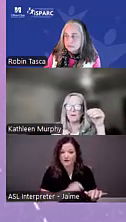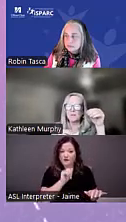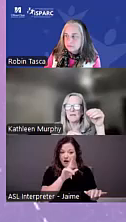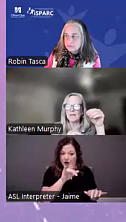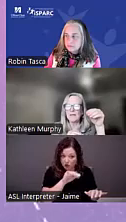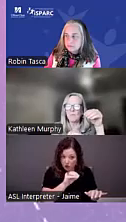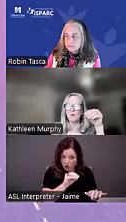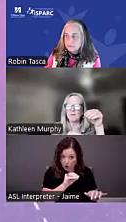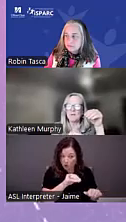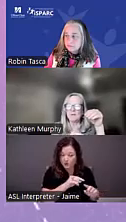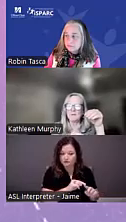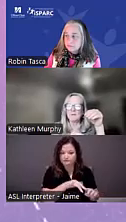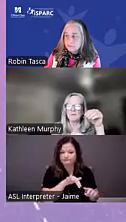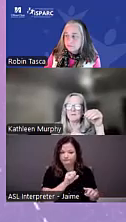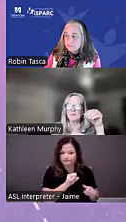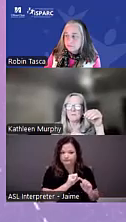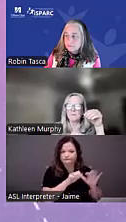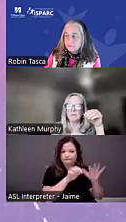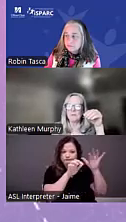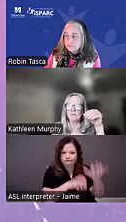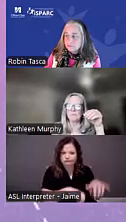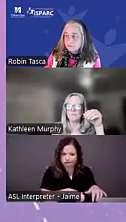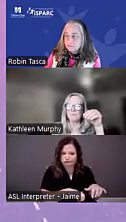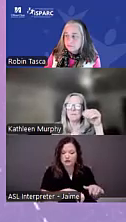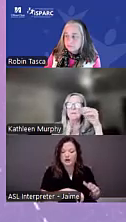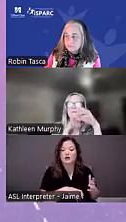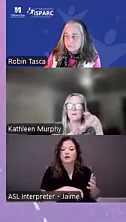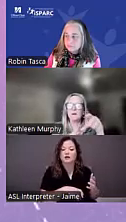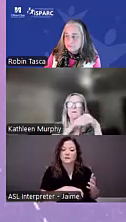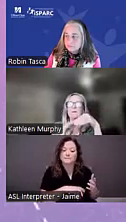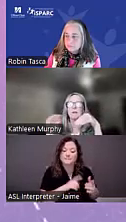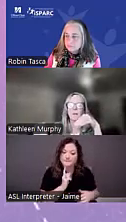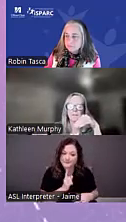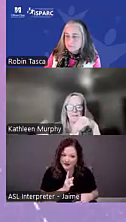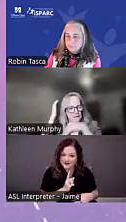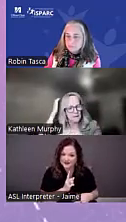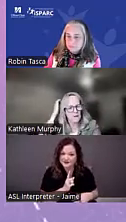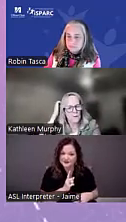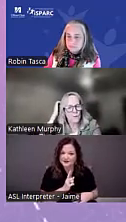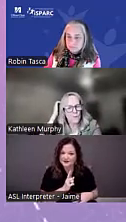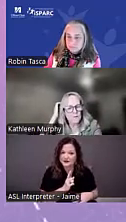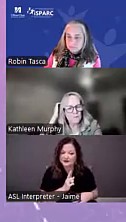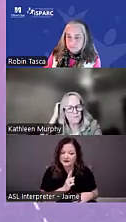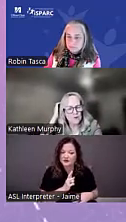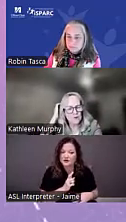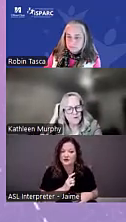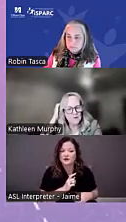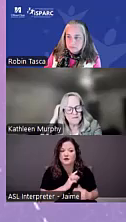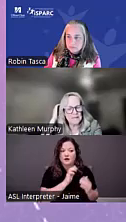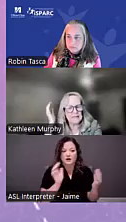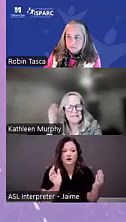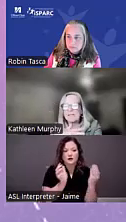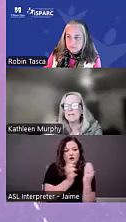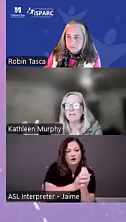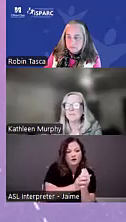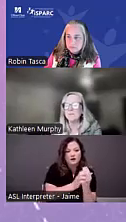depending on what is being-- if the audio is accompanied with visuals, like, some say,